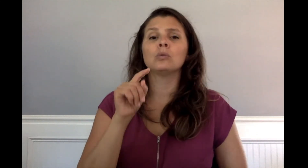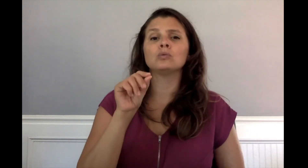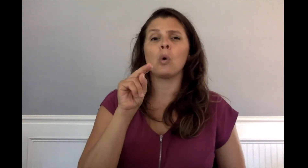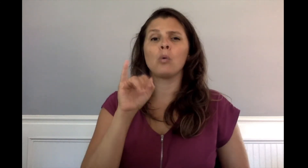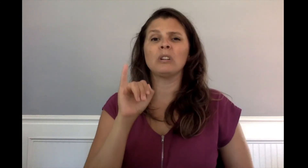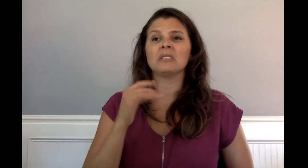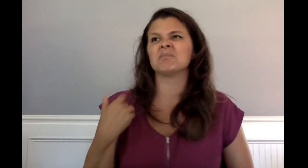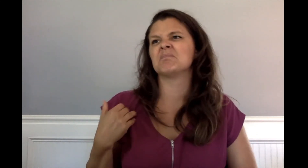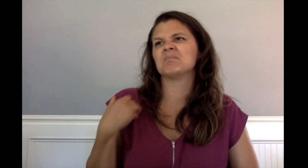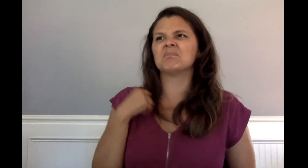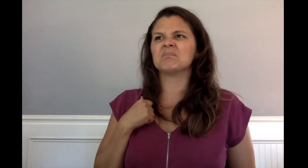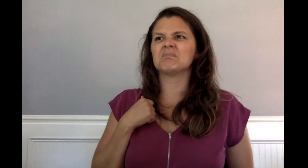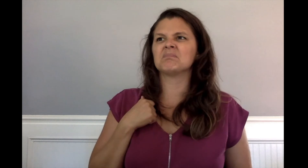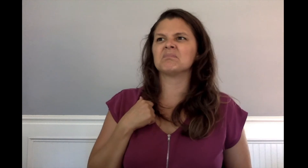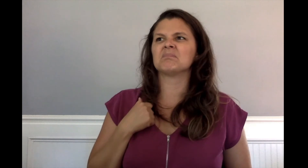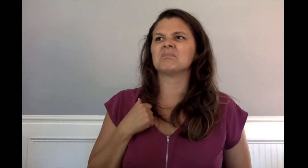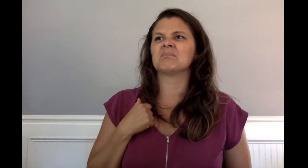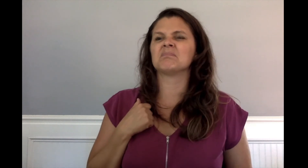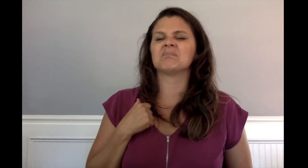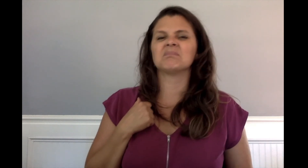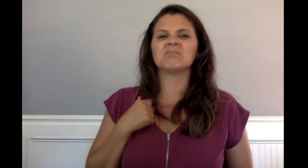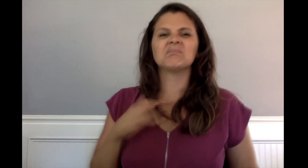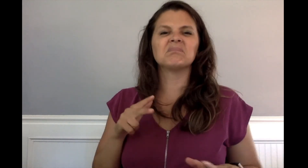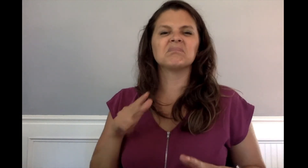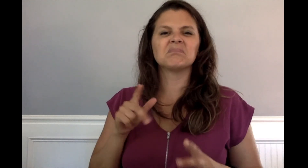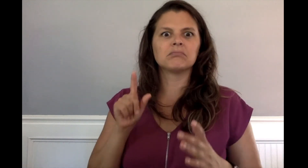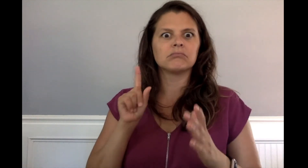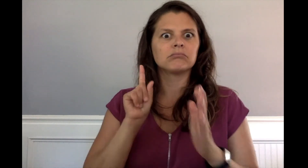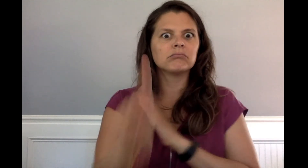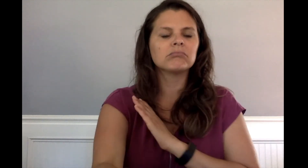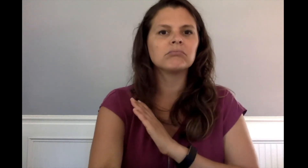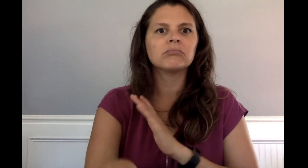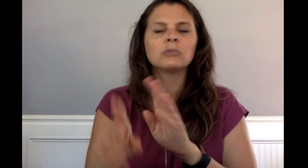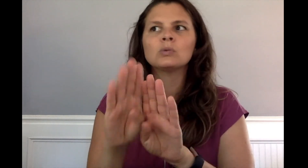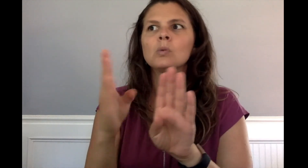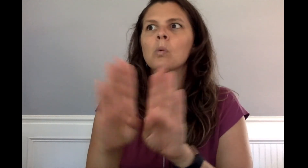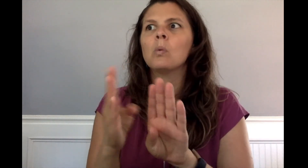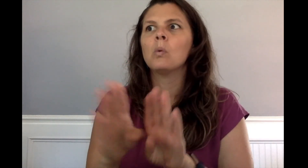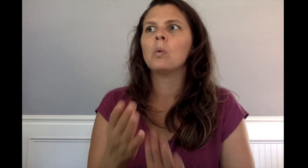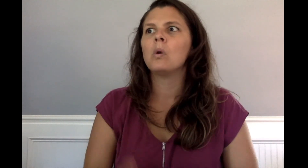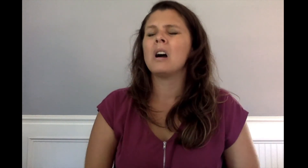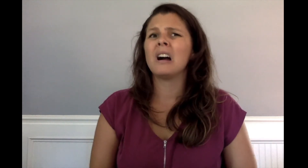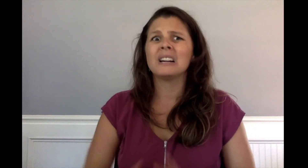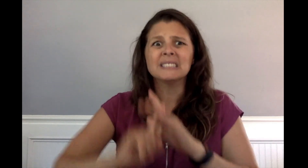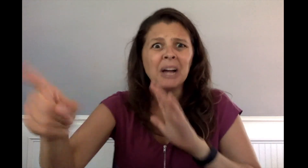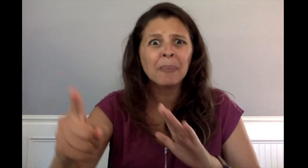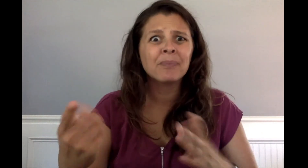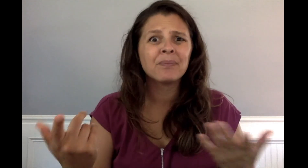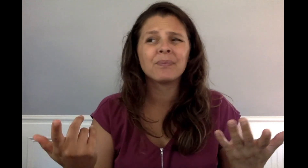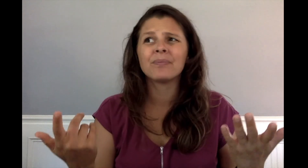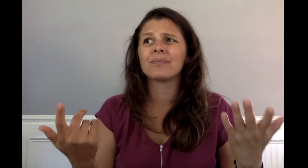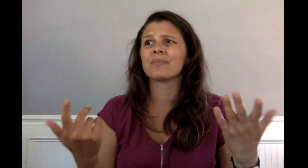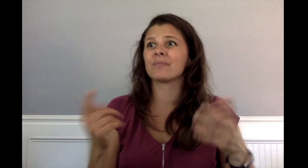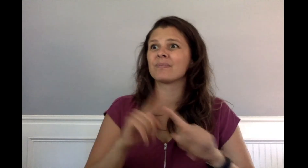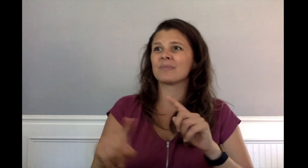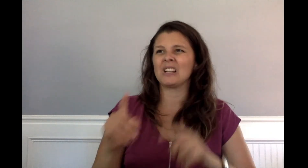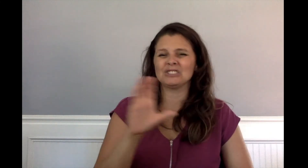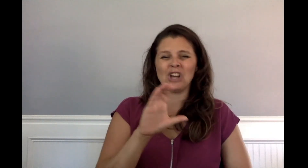Toni clutched her bag and shouldered past them out the study door. Toni was getting away